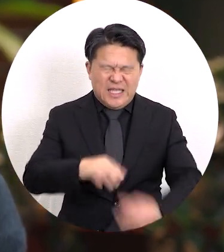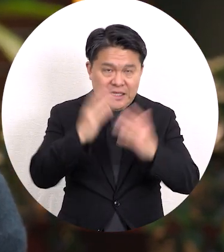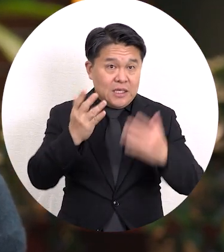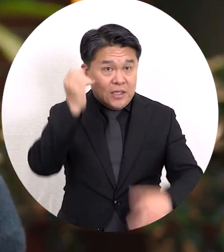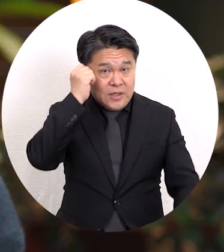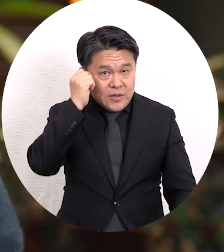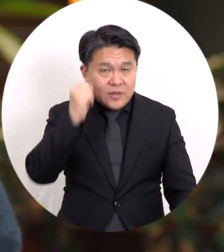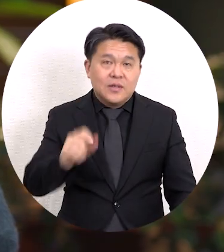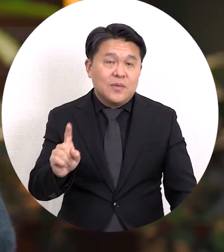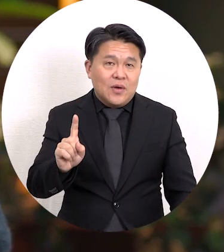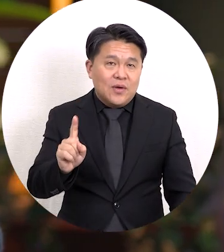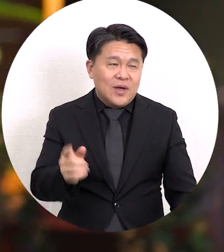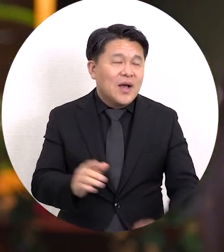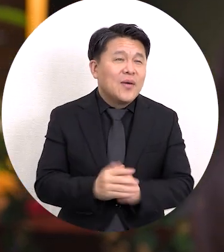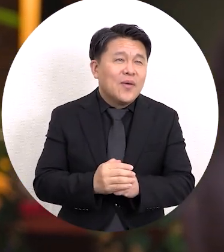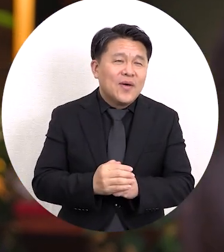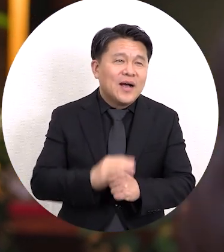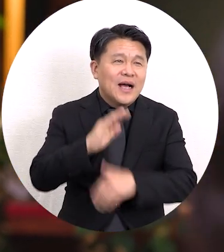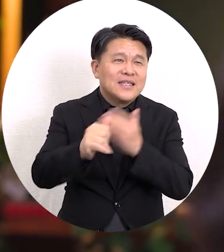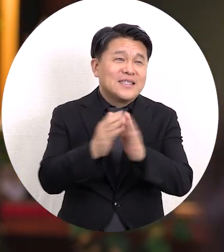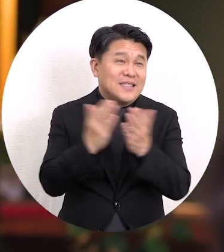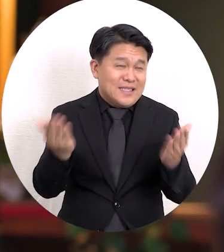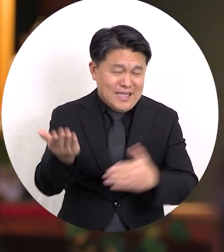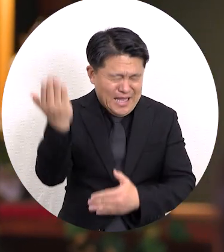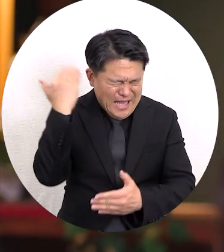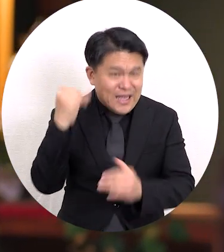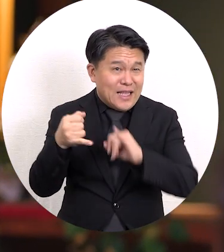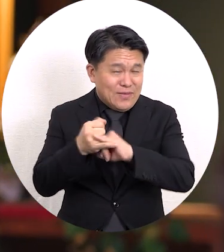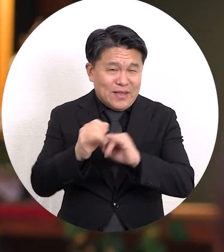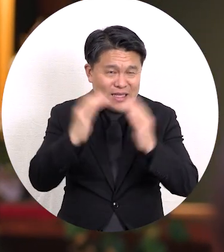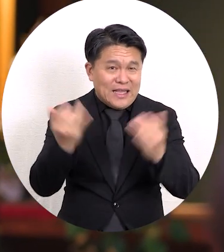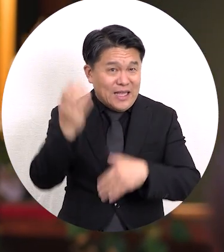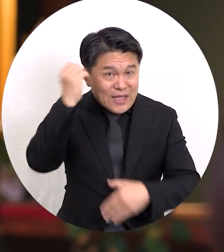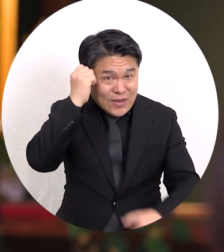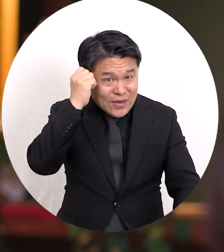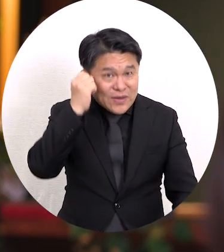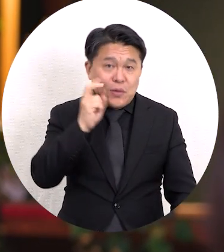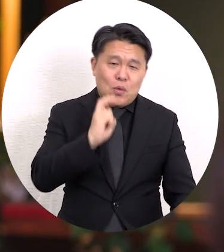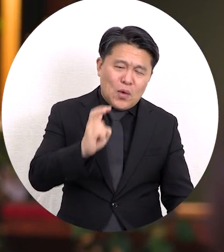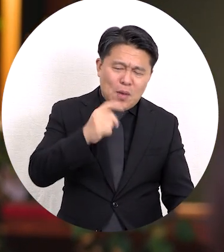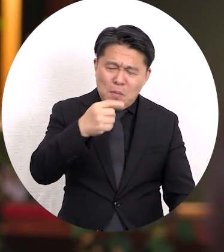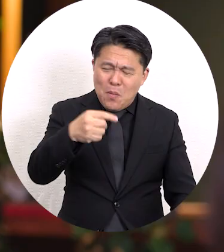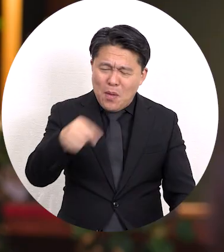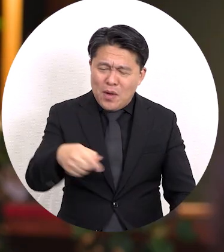Genesis, Exodus, Leviticus, Numbers, Deuteronomy, Joshua.